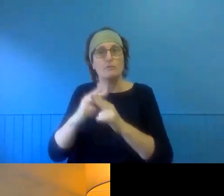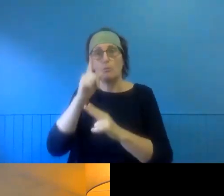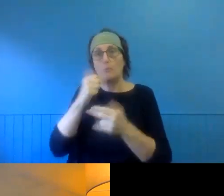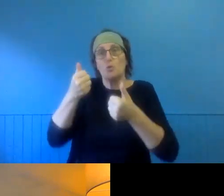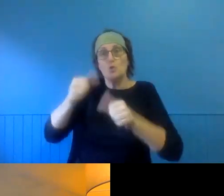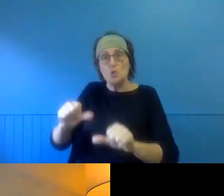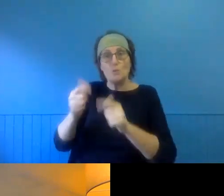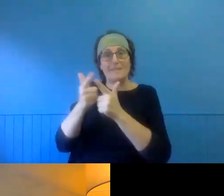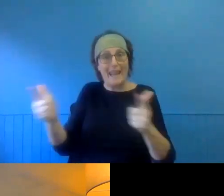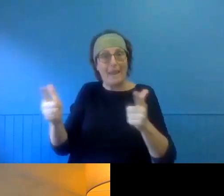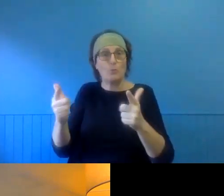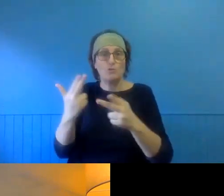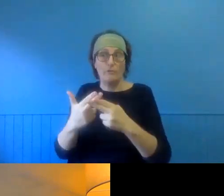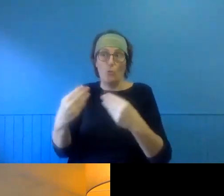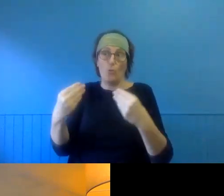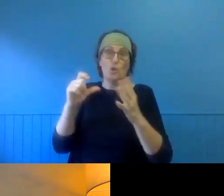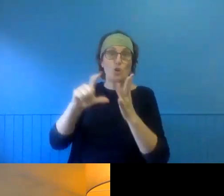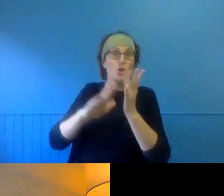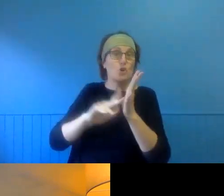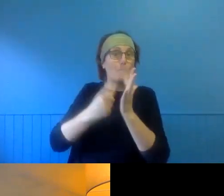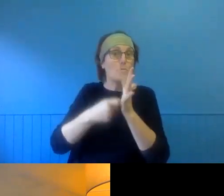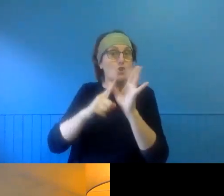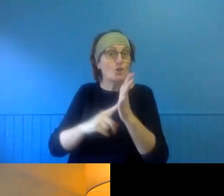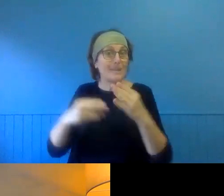commercially or, you know, making sure that these cultural centres,